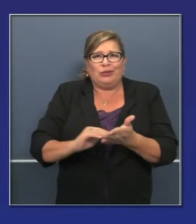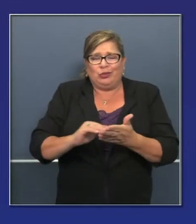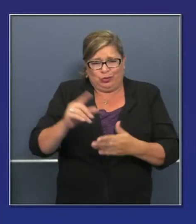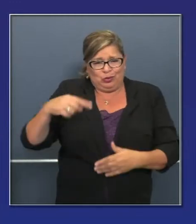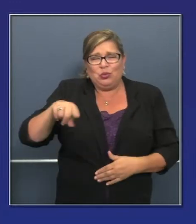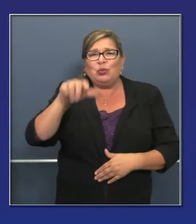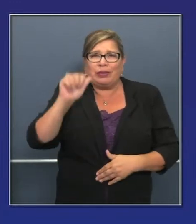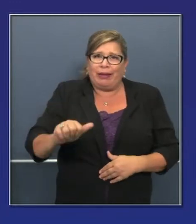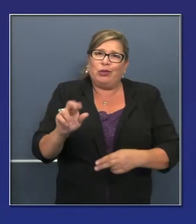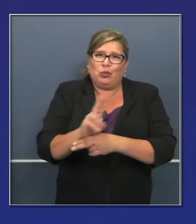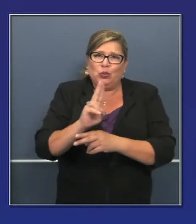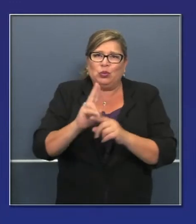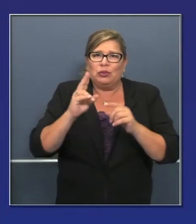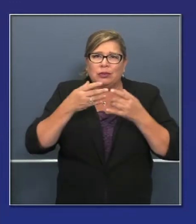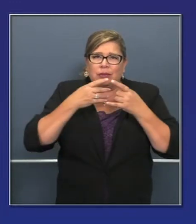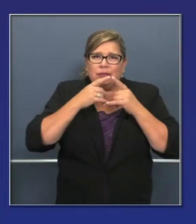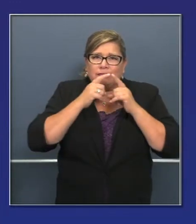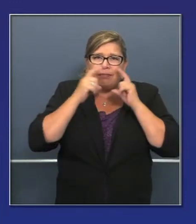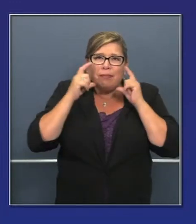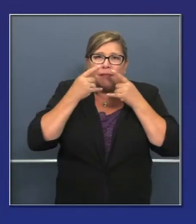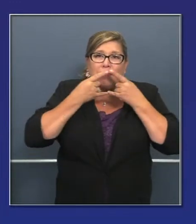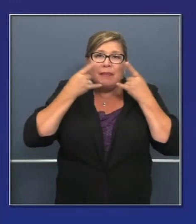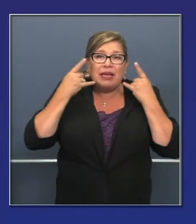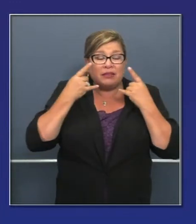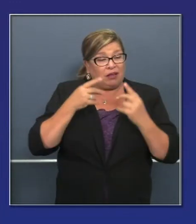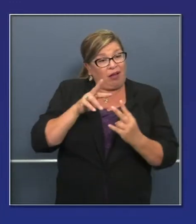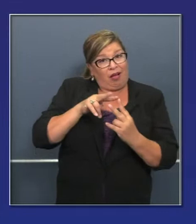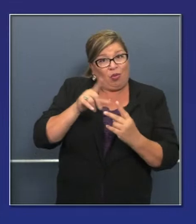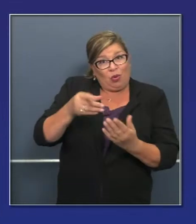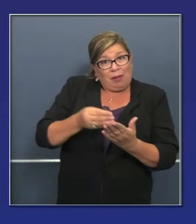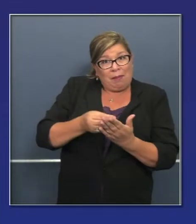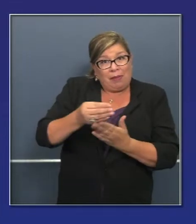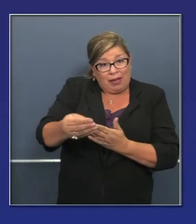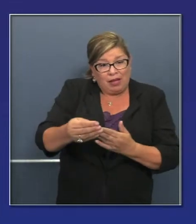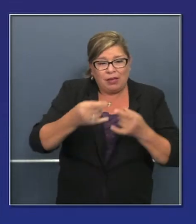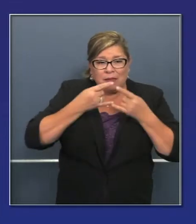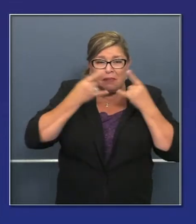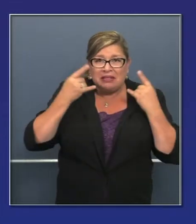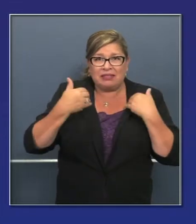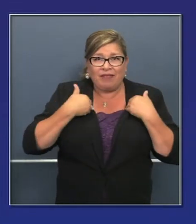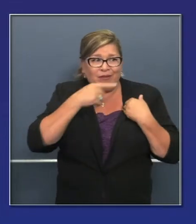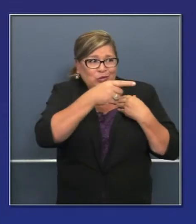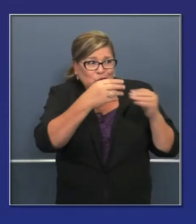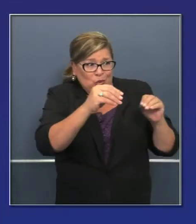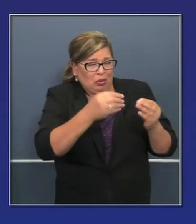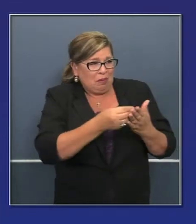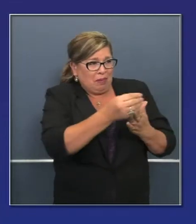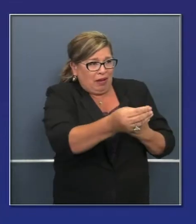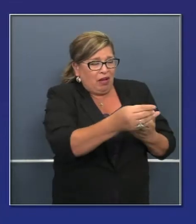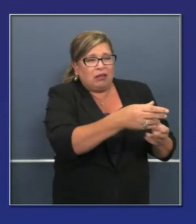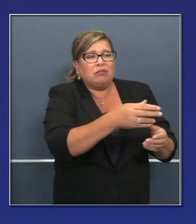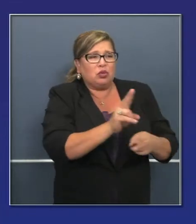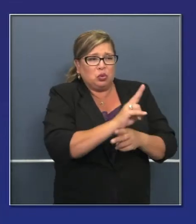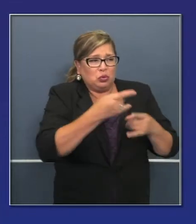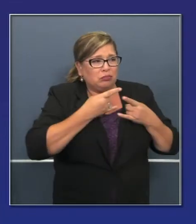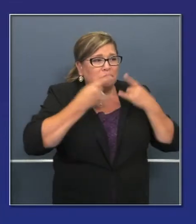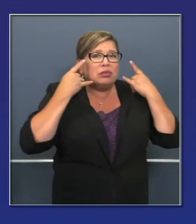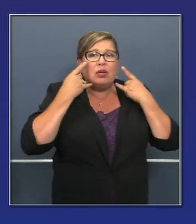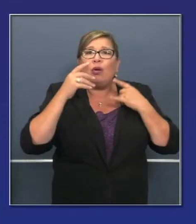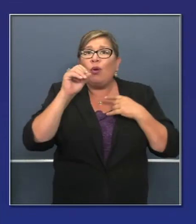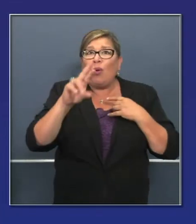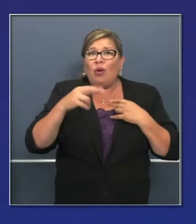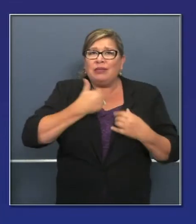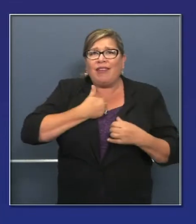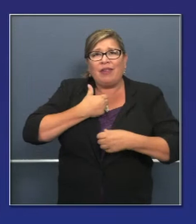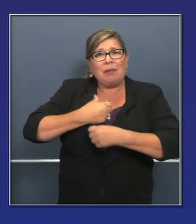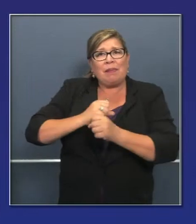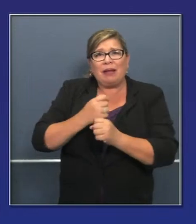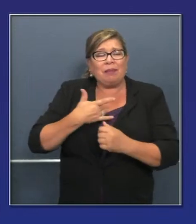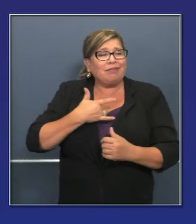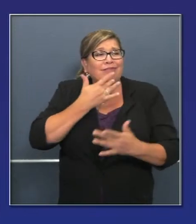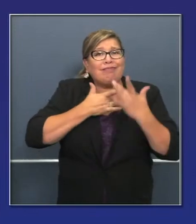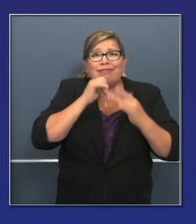to go to our Cova 19 CA gov website Kovan 19 dot ca.gov website if you don't have the means to to